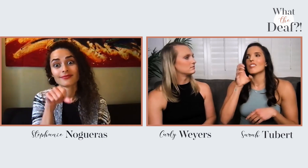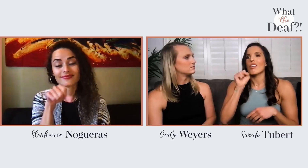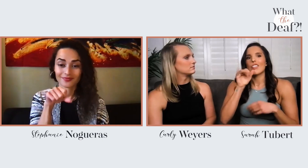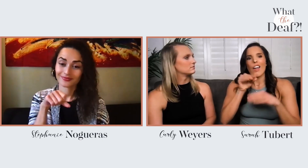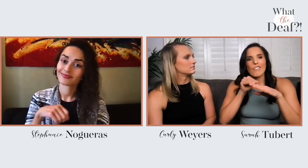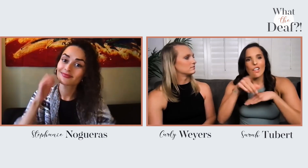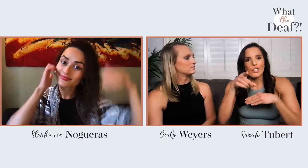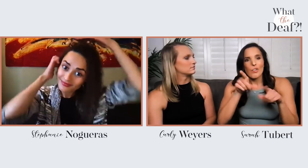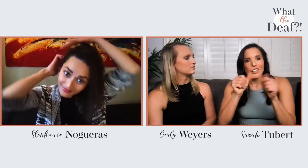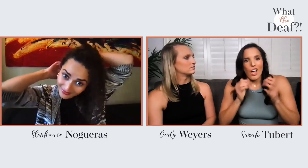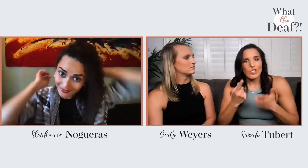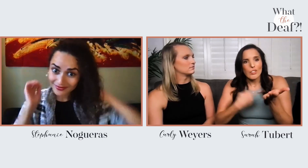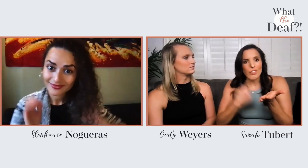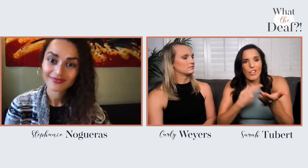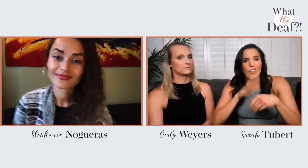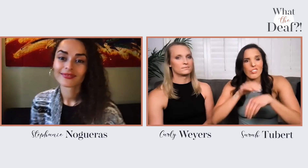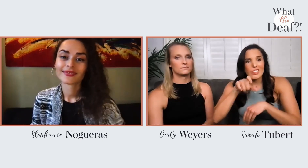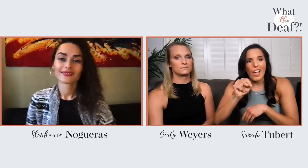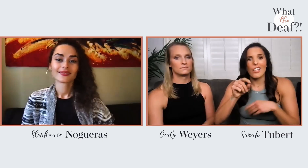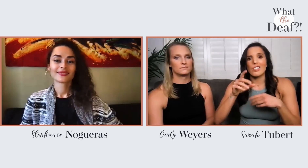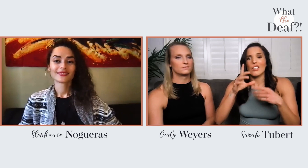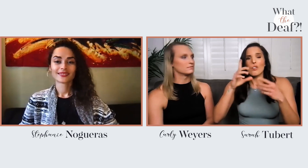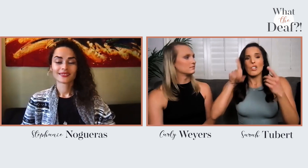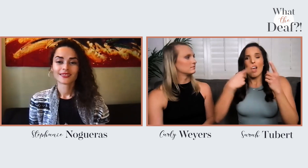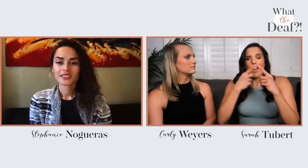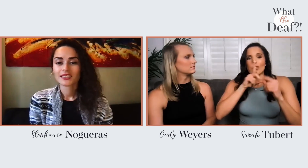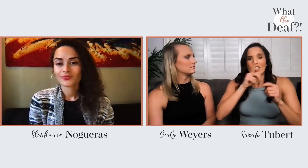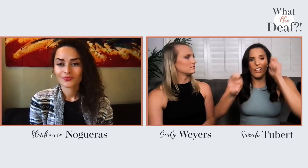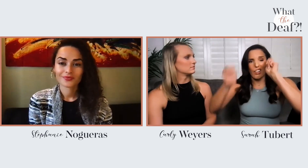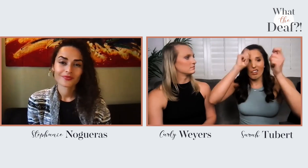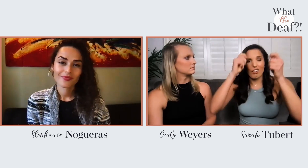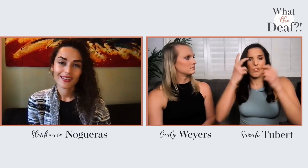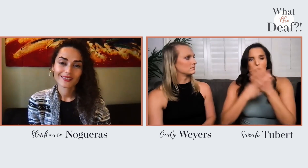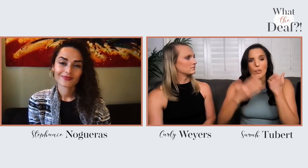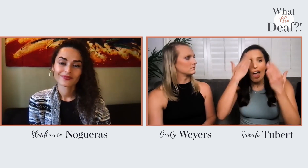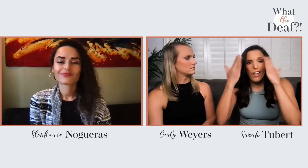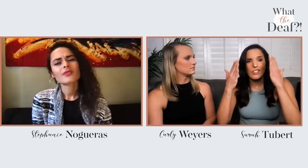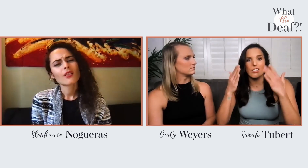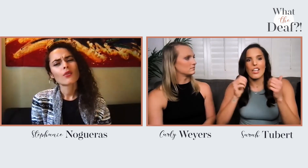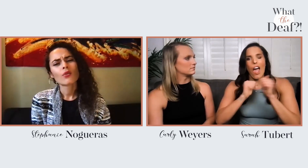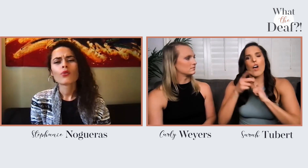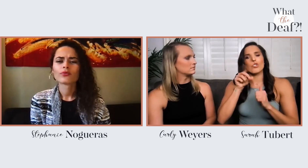and I'm wondering, does that affect you as an actor sometimes on set when you have to really put on two different hats?